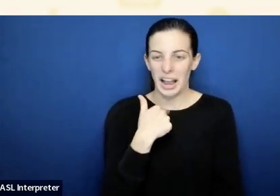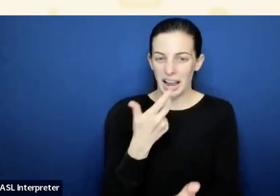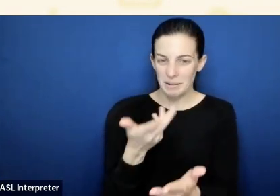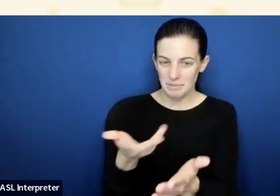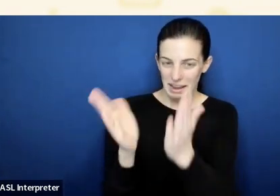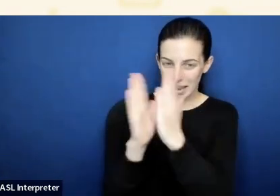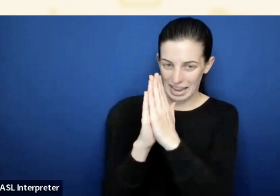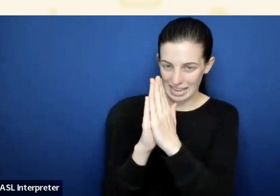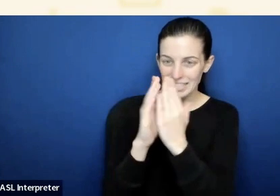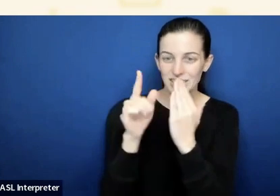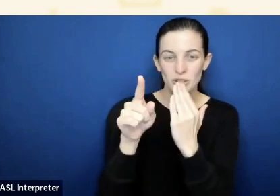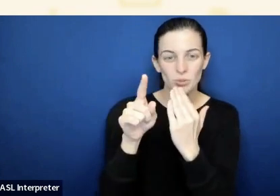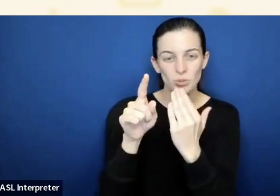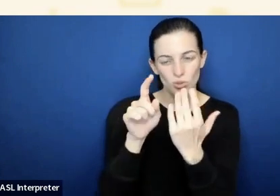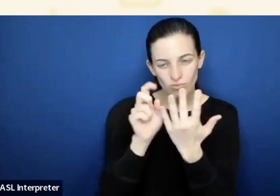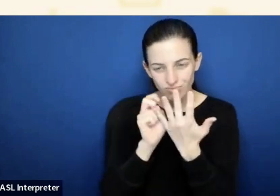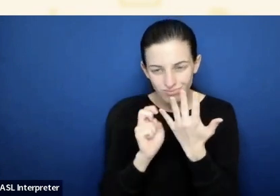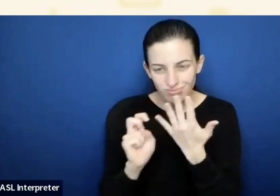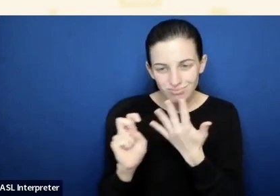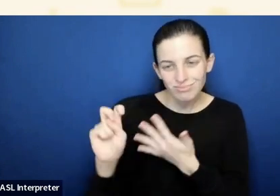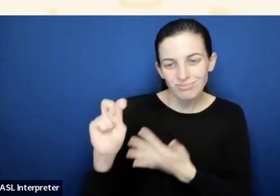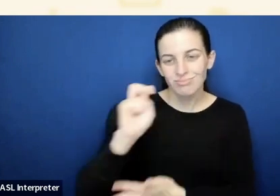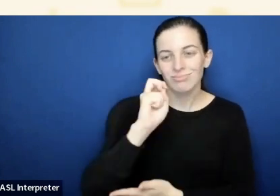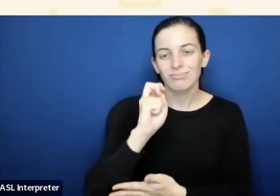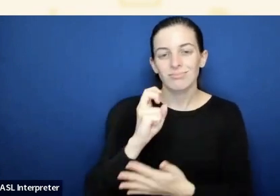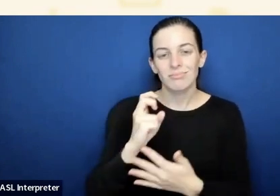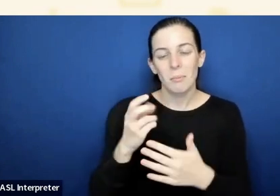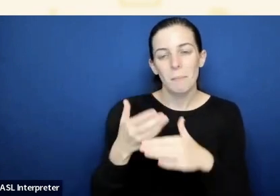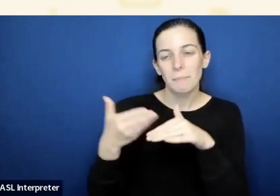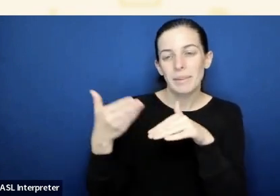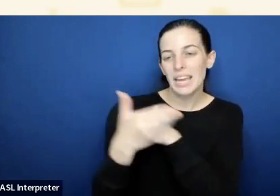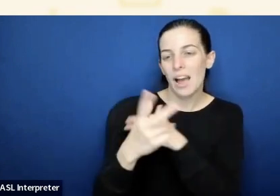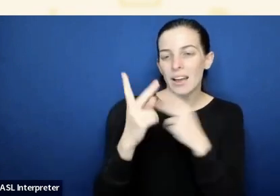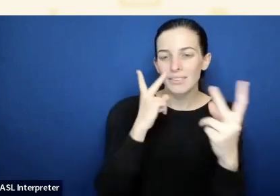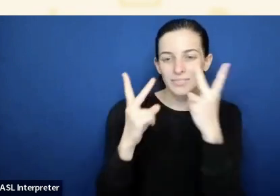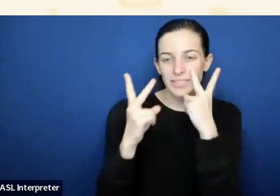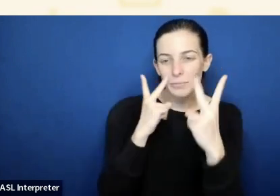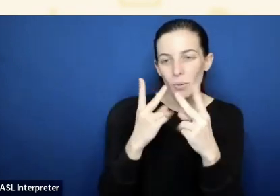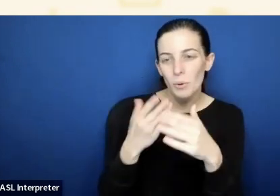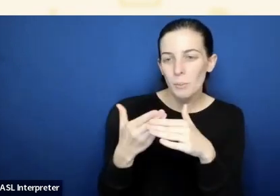that takes us beyond the visible and beyond the realms,